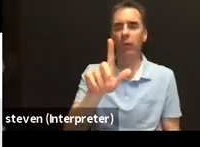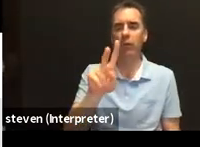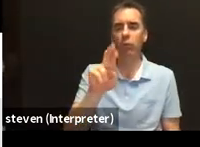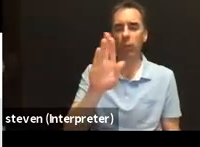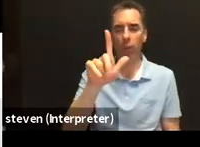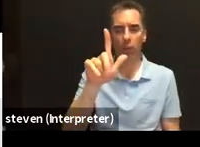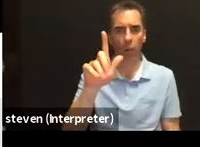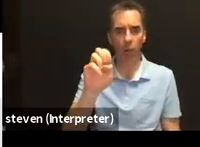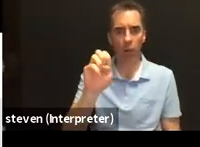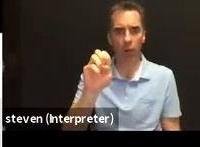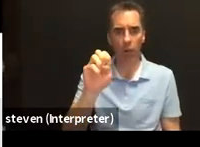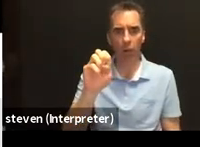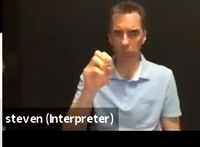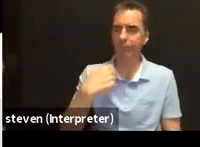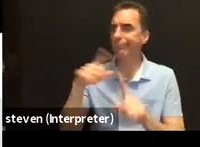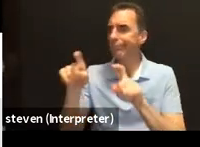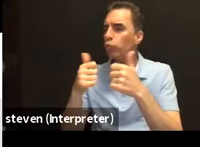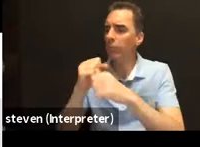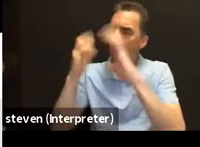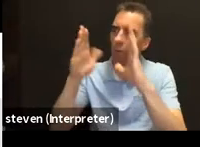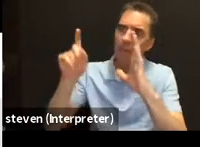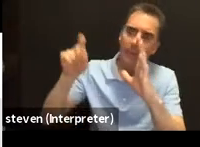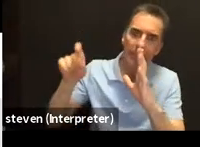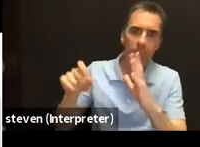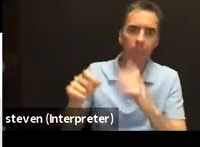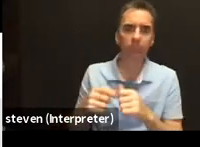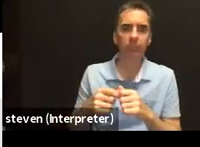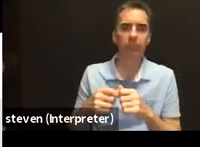maria.rodriguez: Activity in the. My name is we have 348 and what that means is a